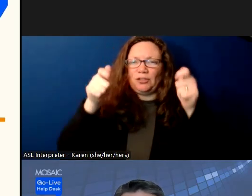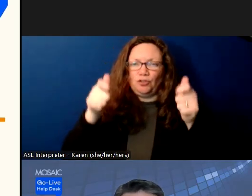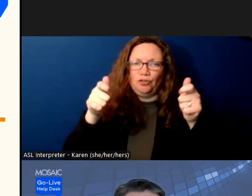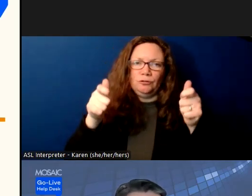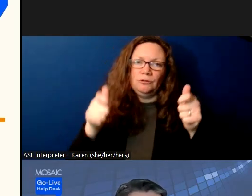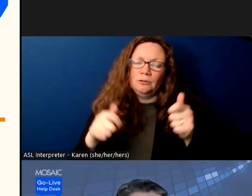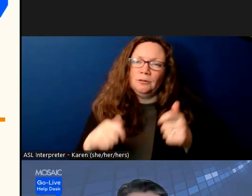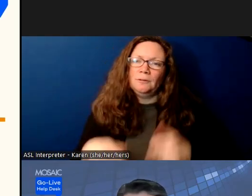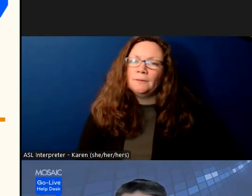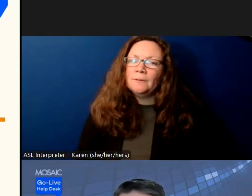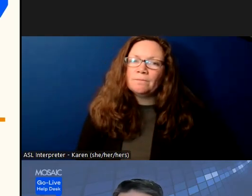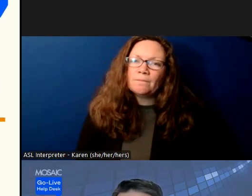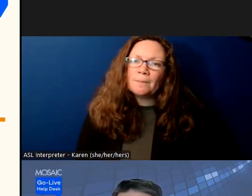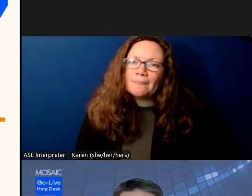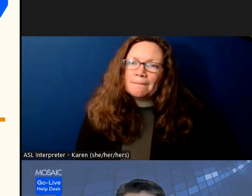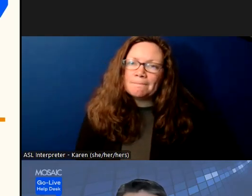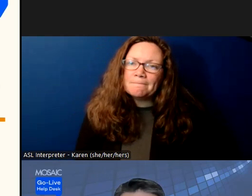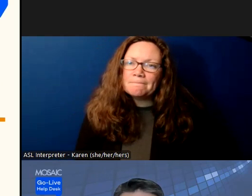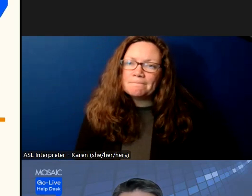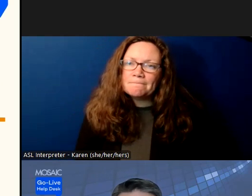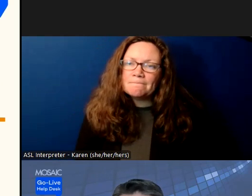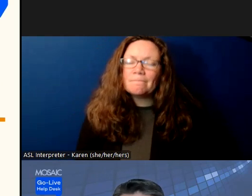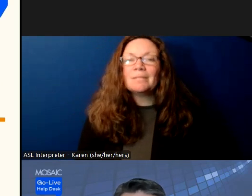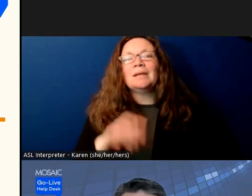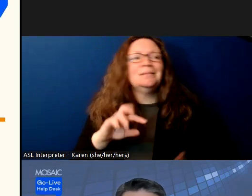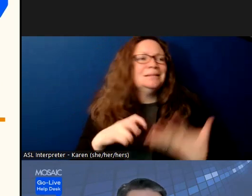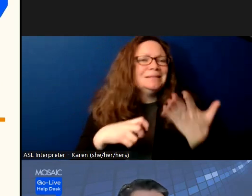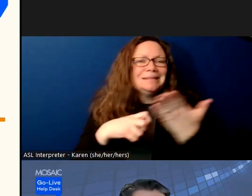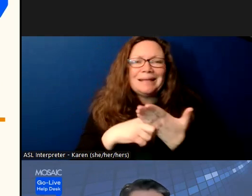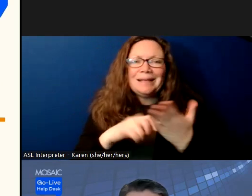It also allows you to add attachments, screenshots.